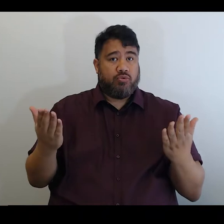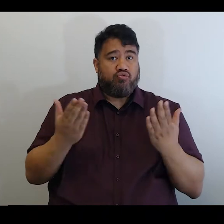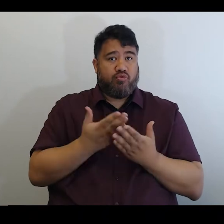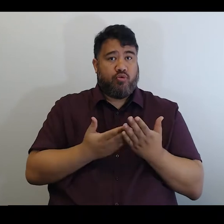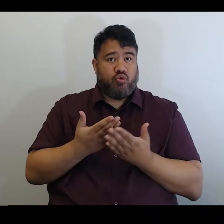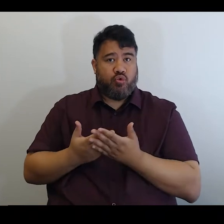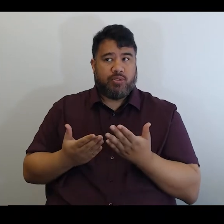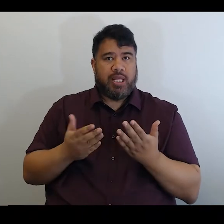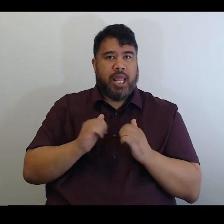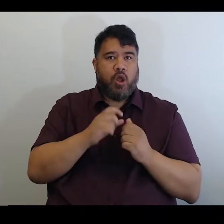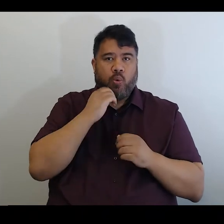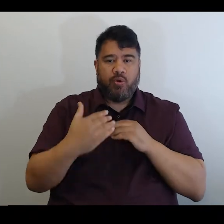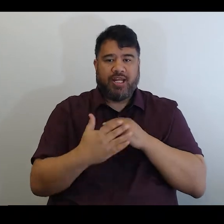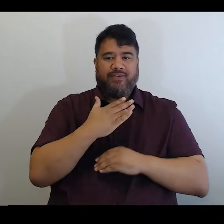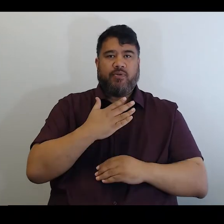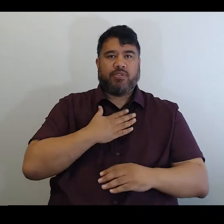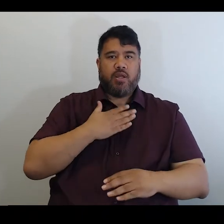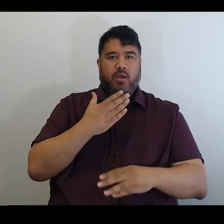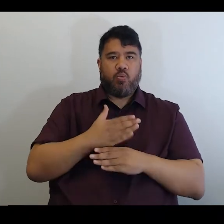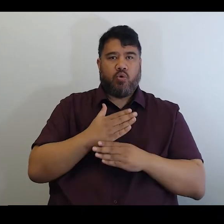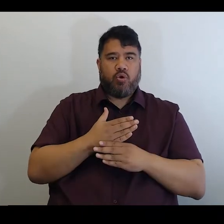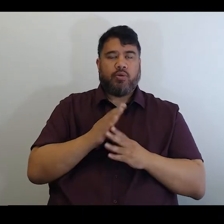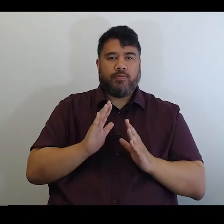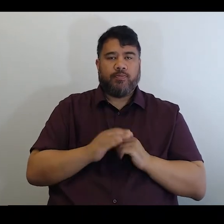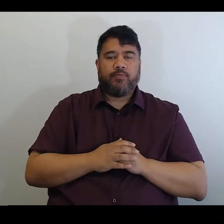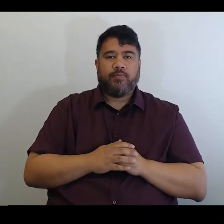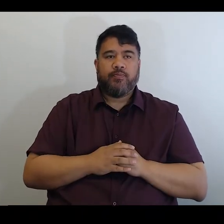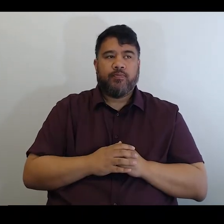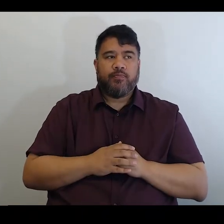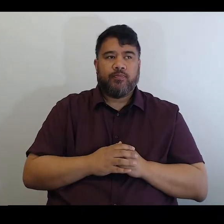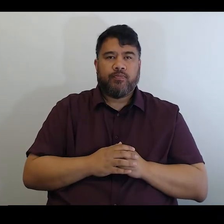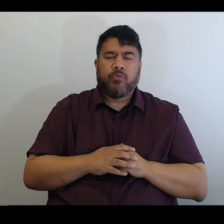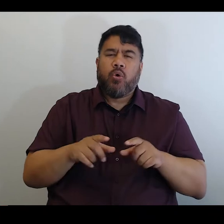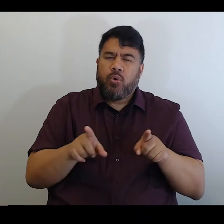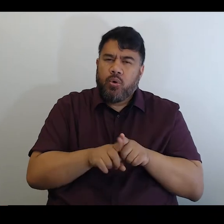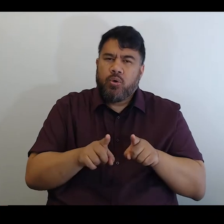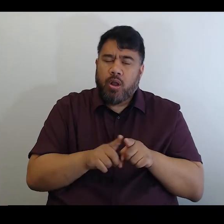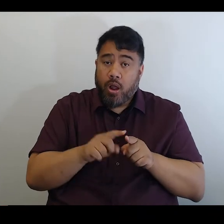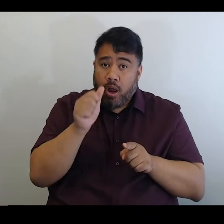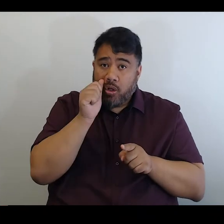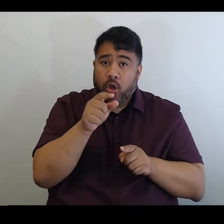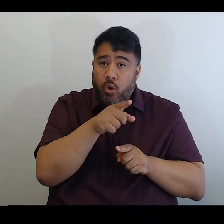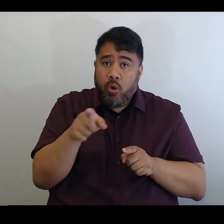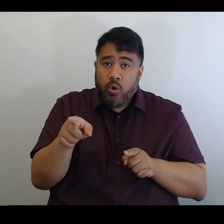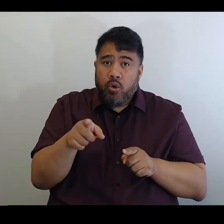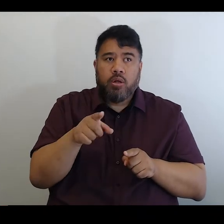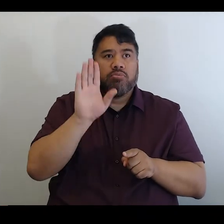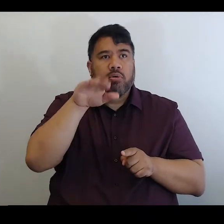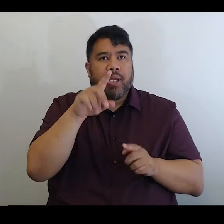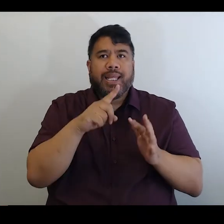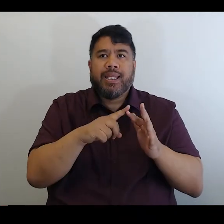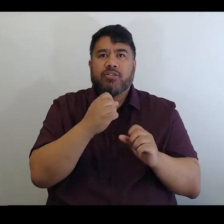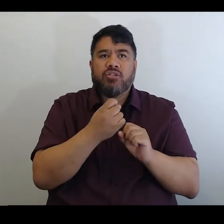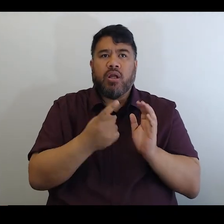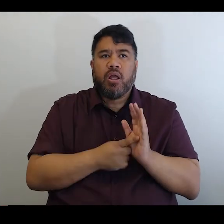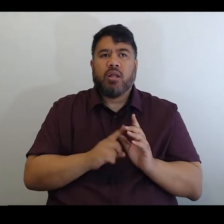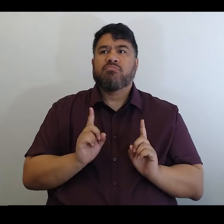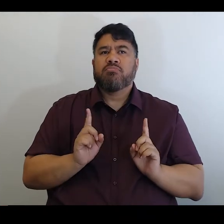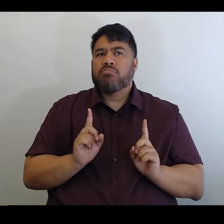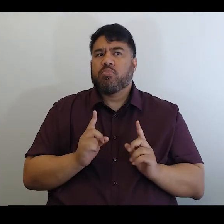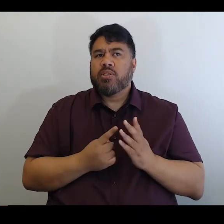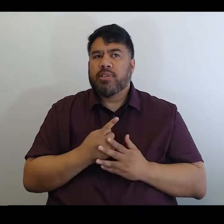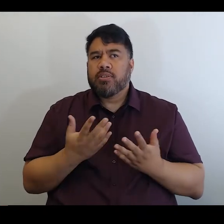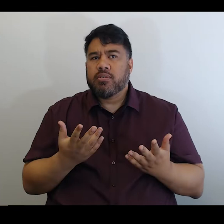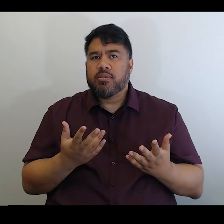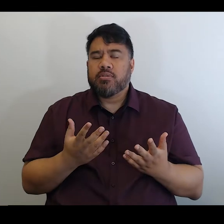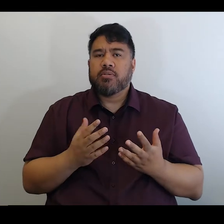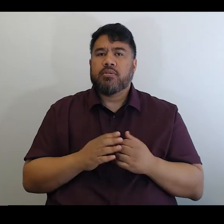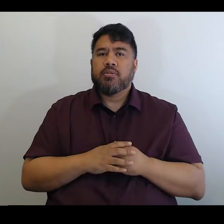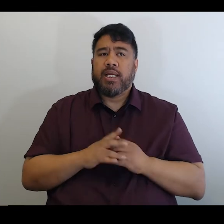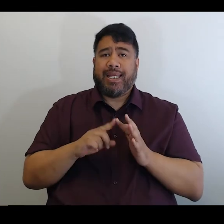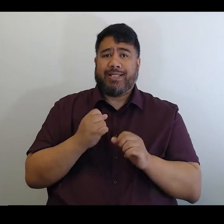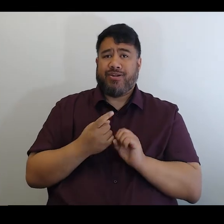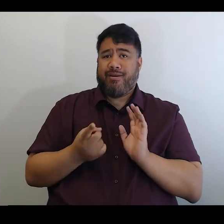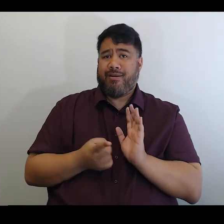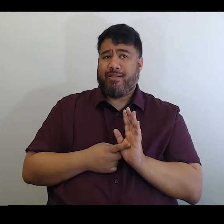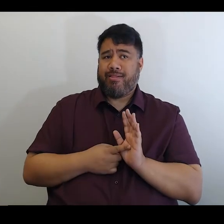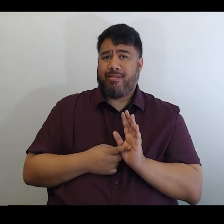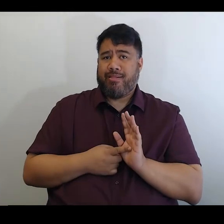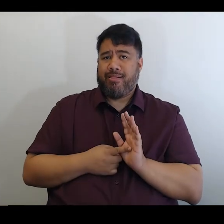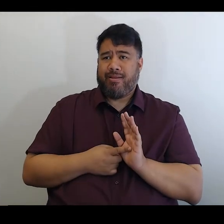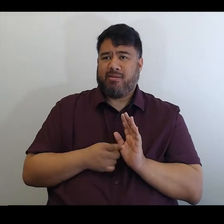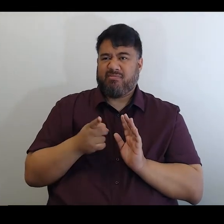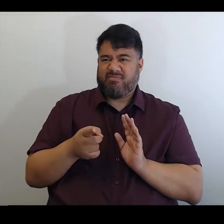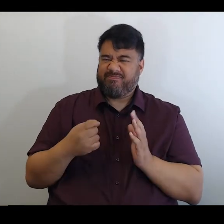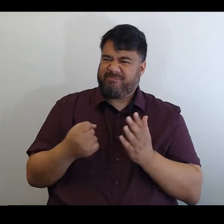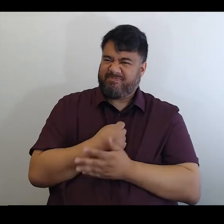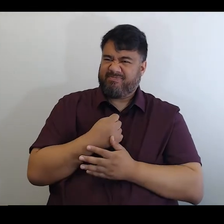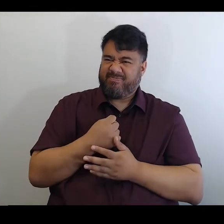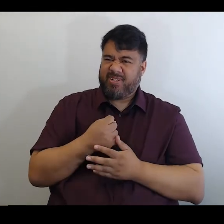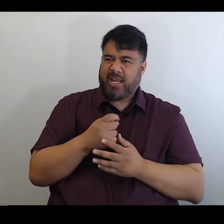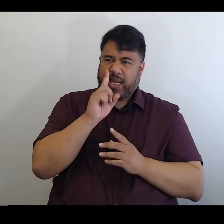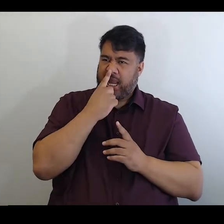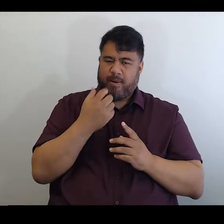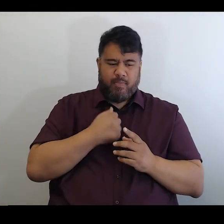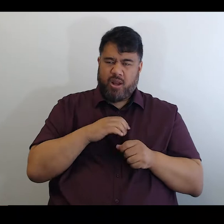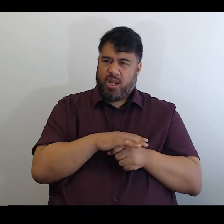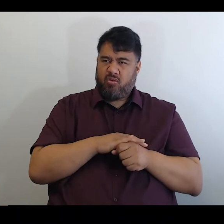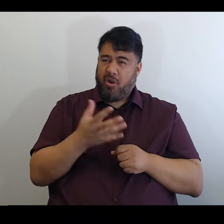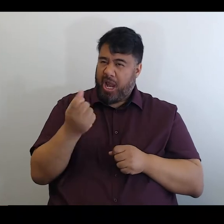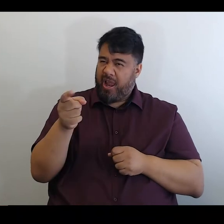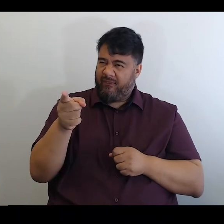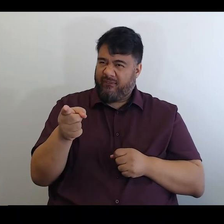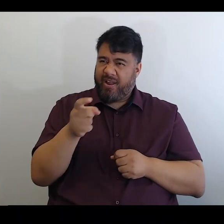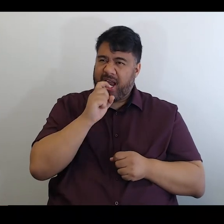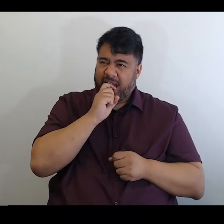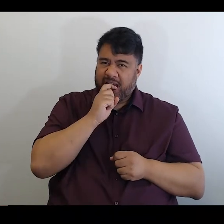I've also heard that many of you, in relation to the Enabling Good Lives approach, that it's an option that many feel is only available to some, and that it needs to grow.